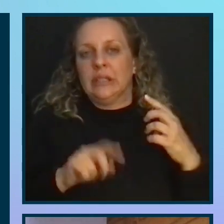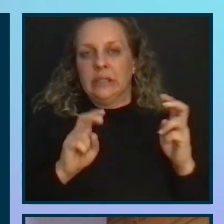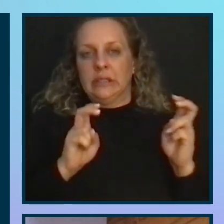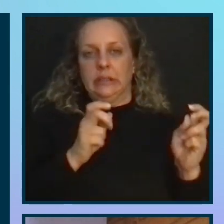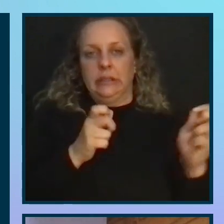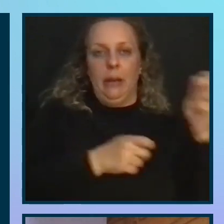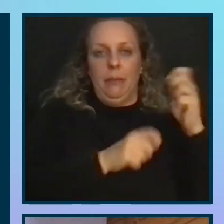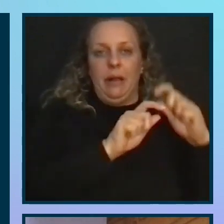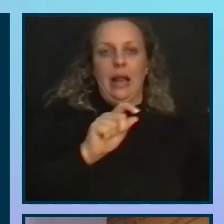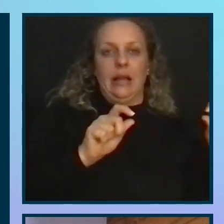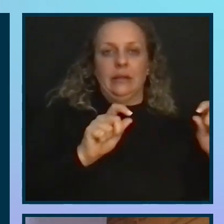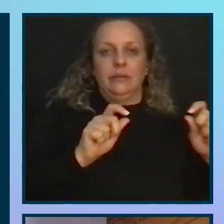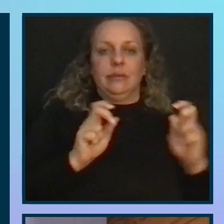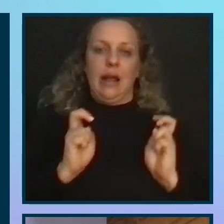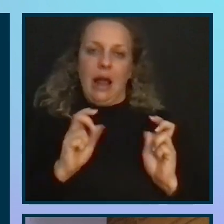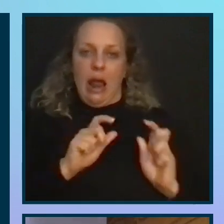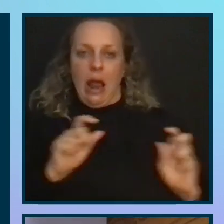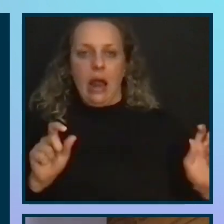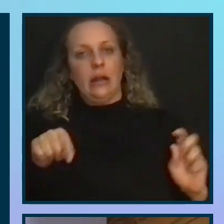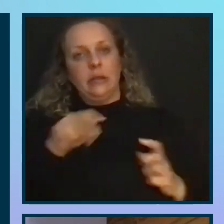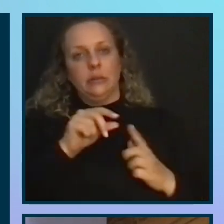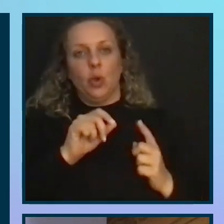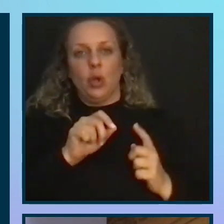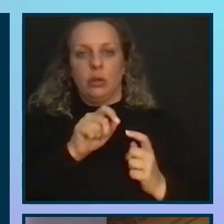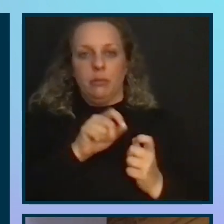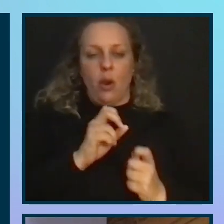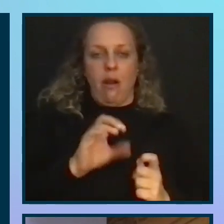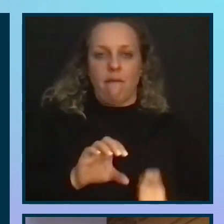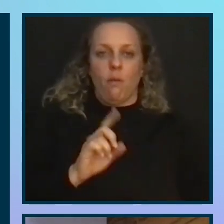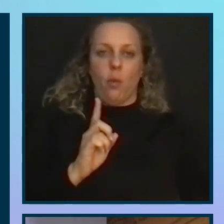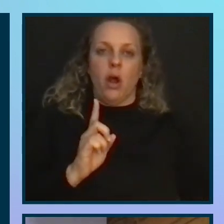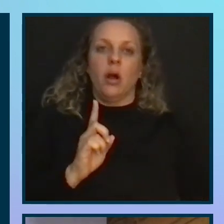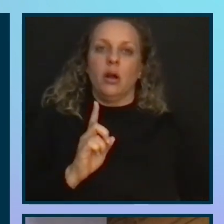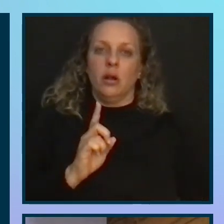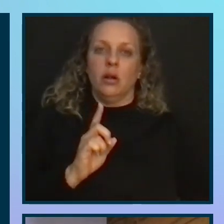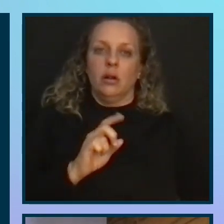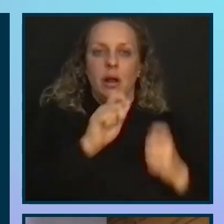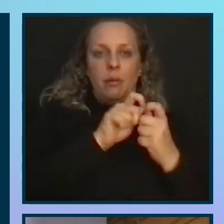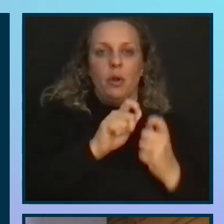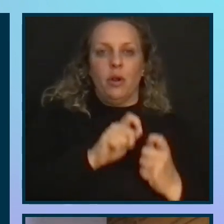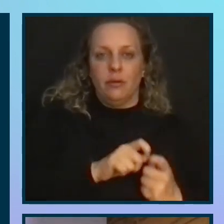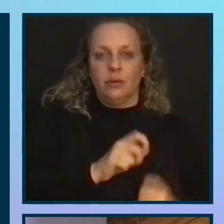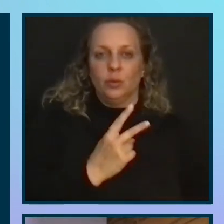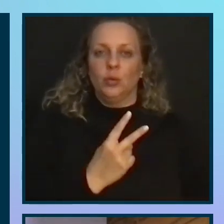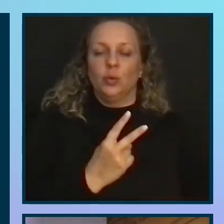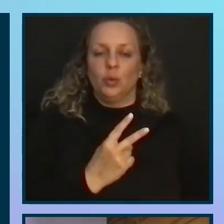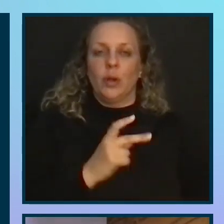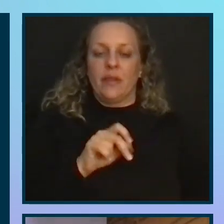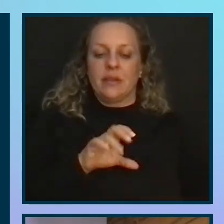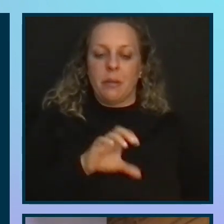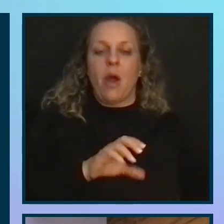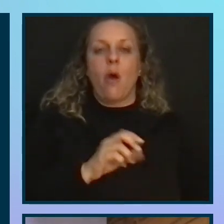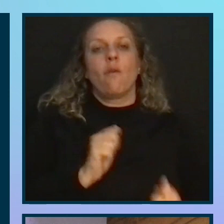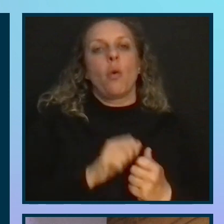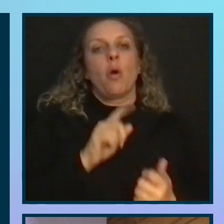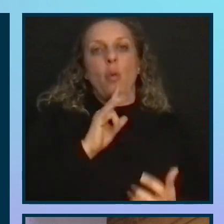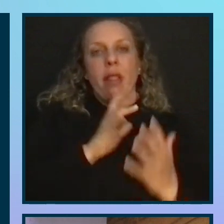Heading, bullet, this is bulleted paragraph one. Bullet, this is bulleted paragraph two, this is a paragraph with really long text.